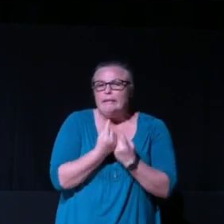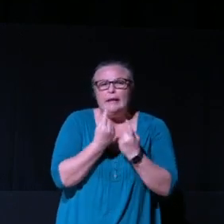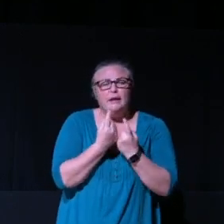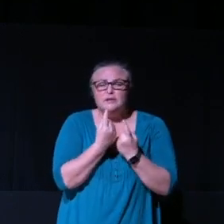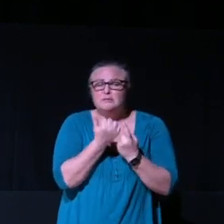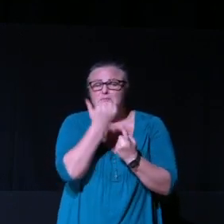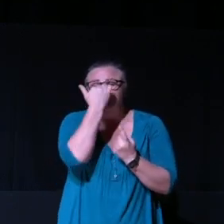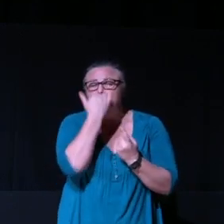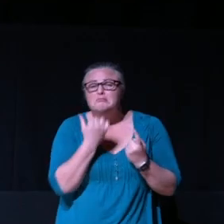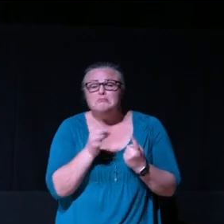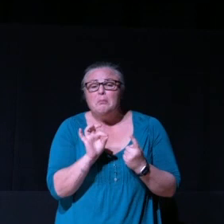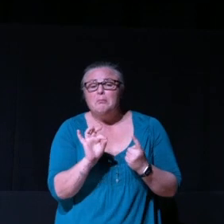And people get confused about,